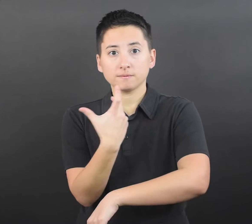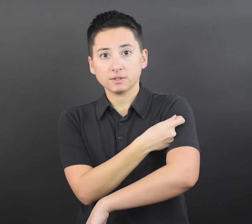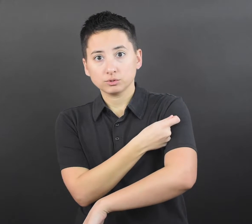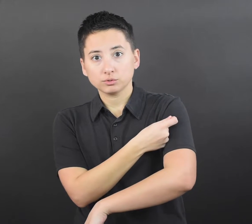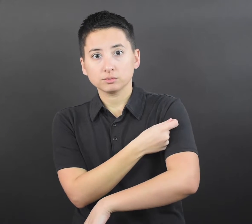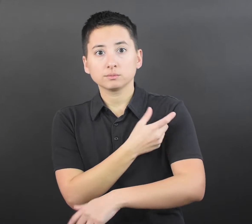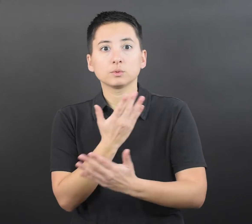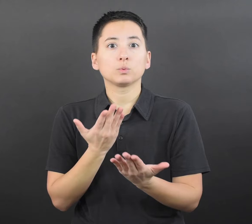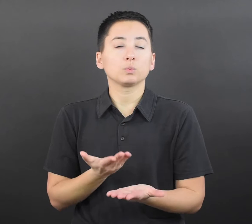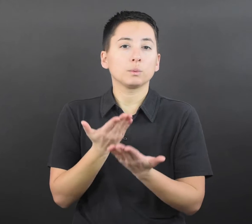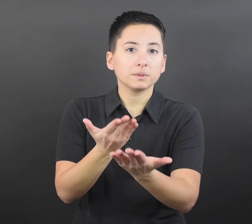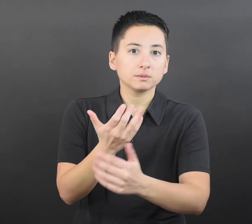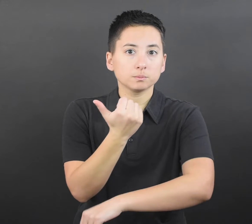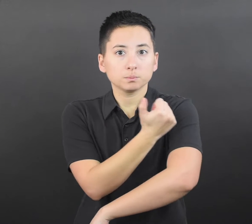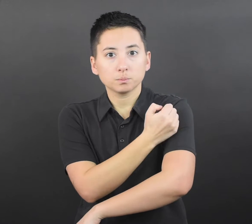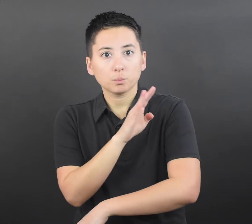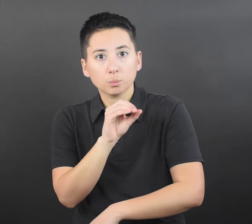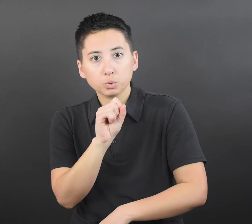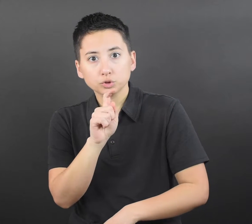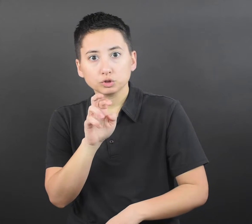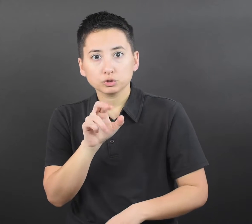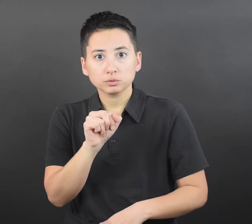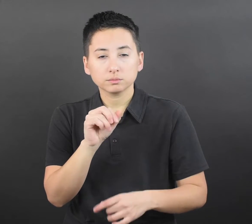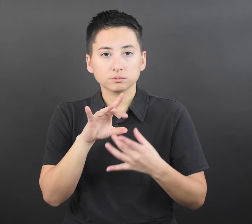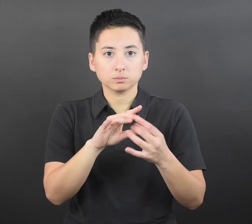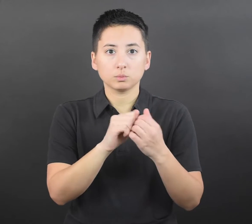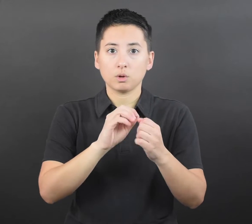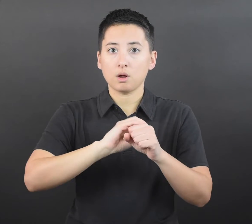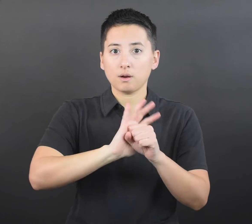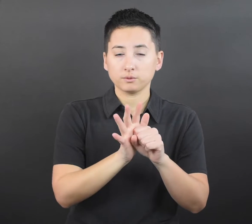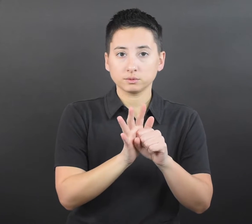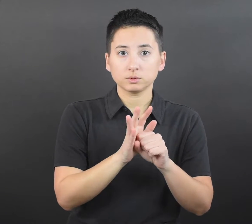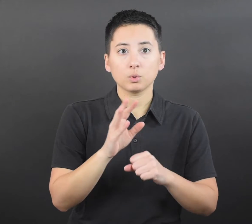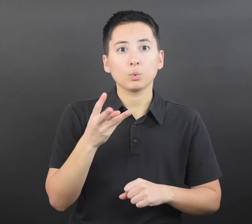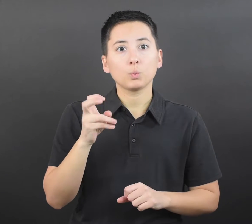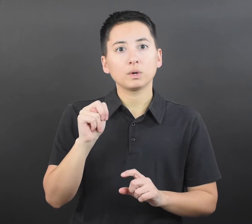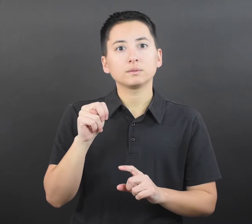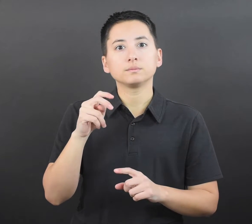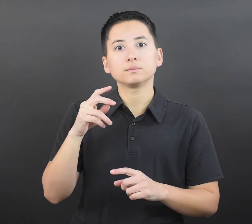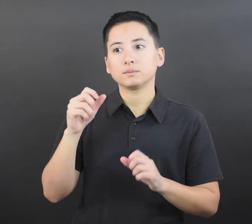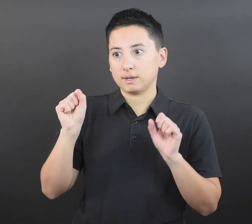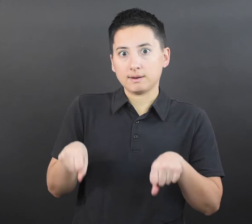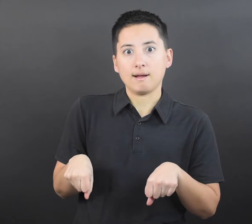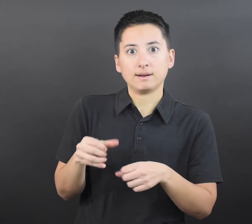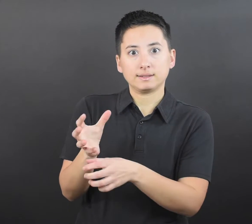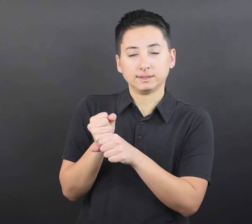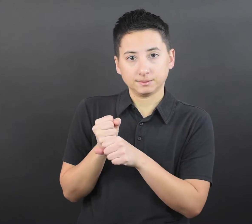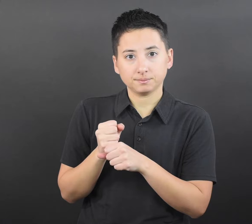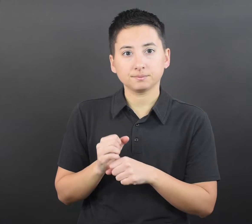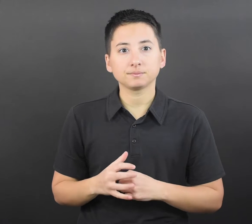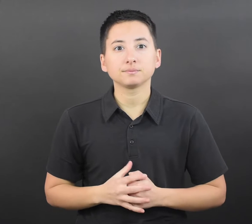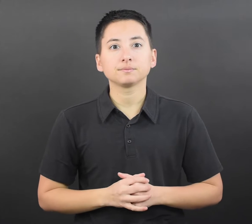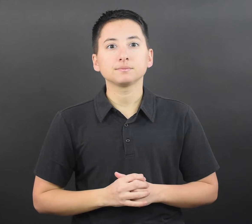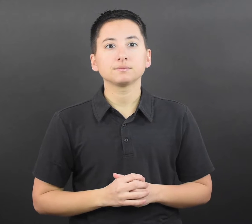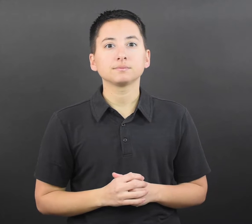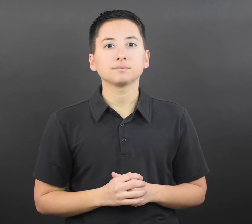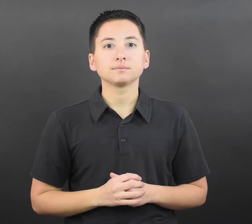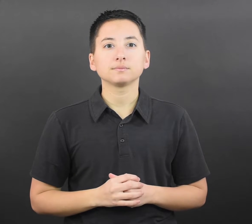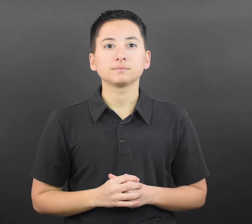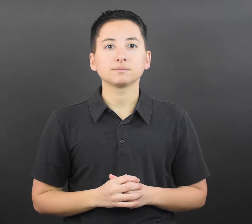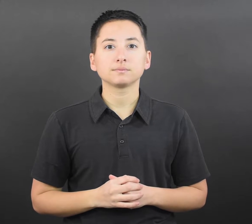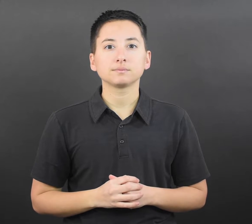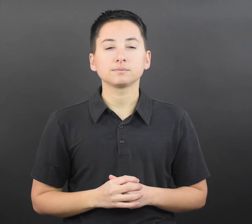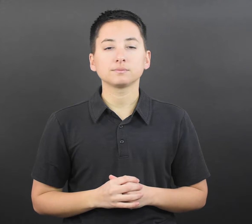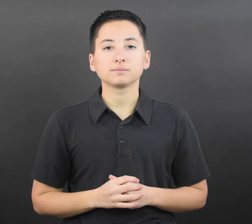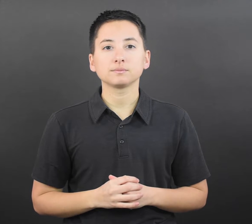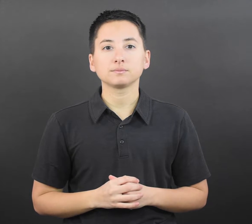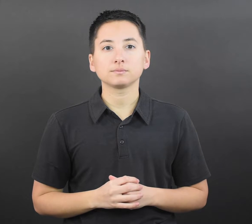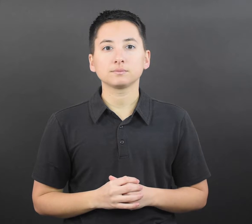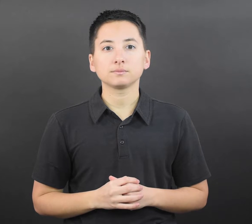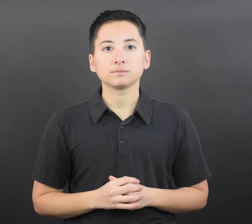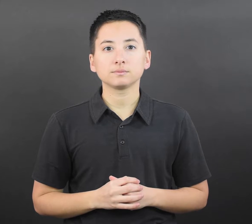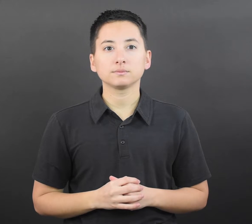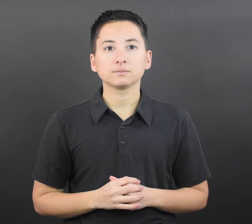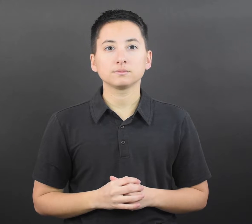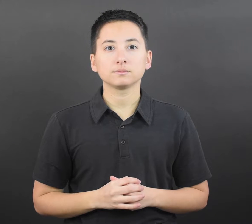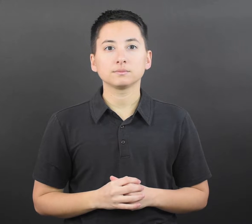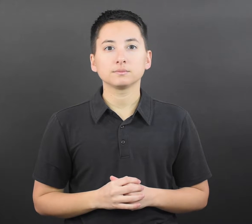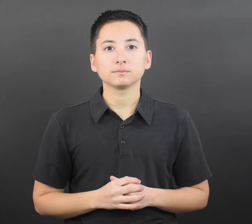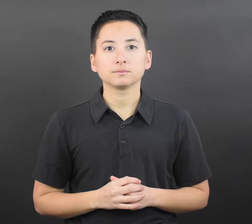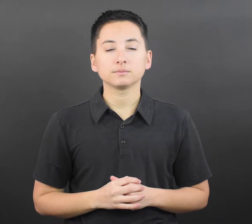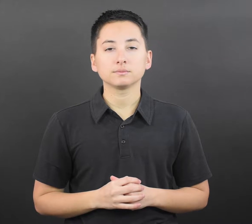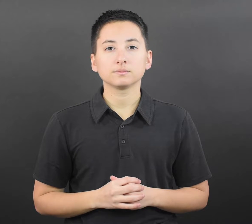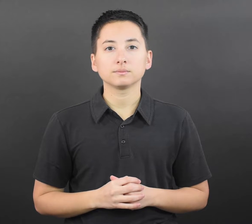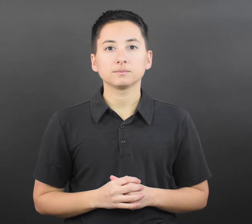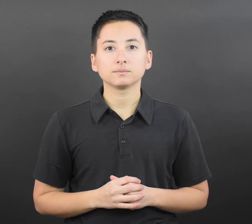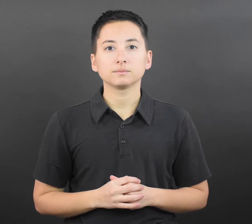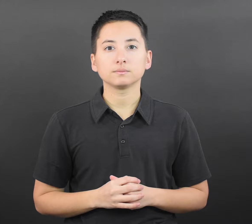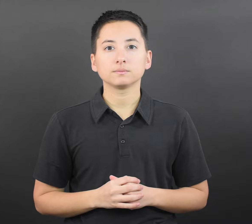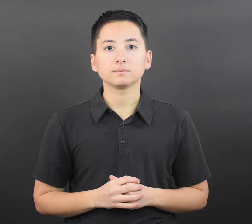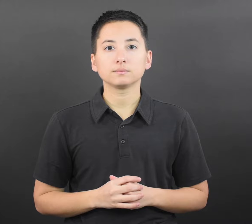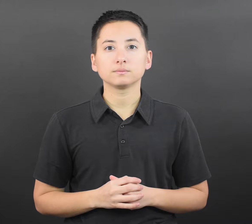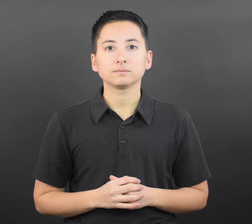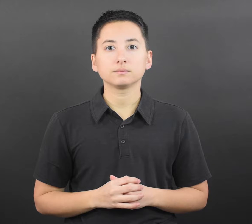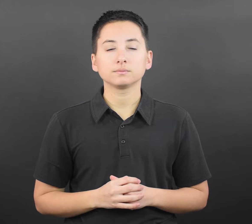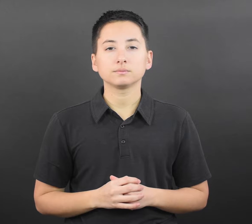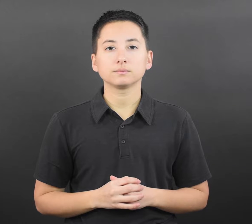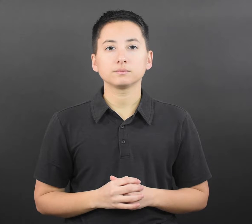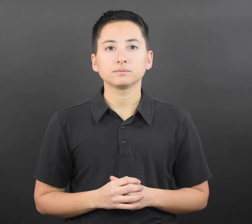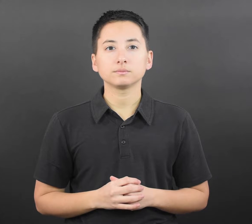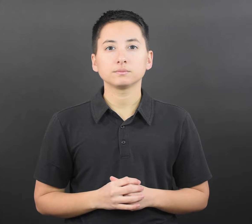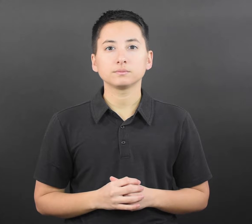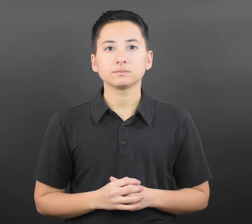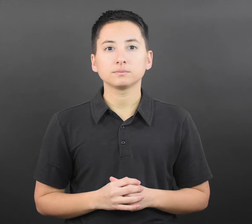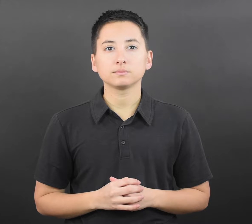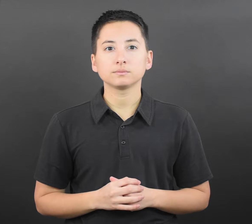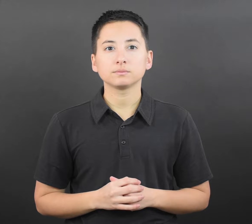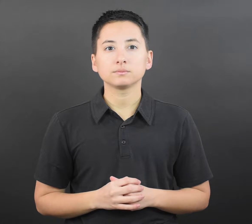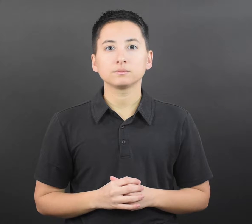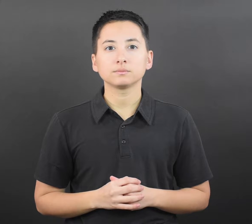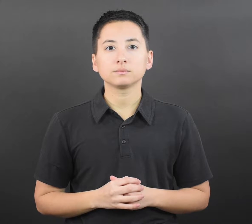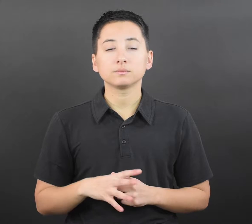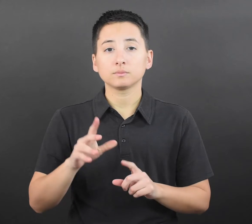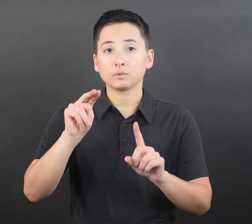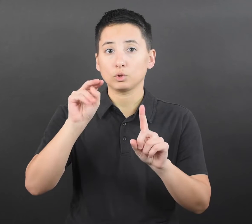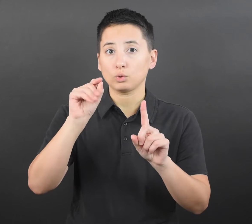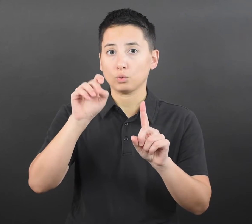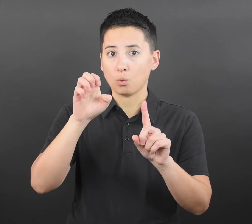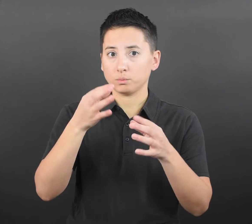ALL recommended doses of COVID-19 vaccine when eligible, including a booster or additional doses.